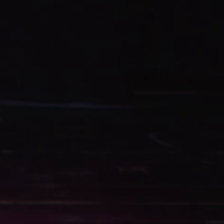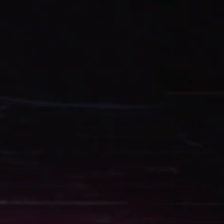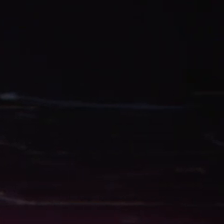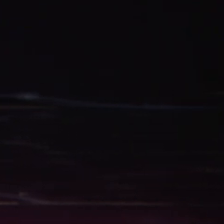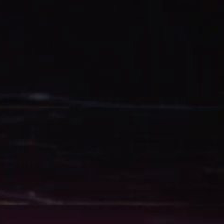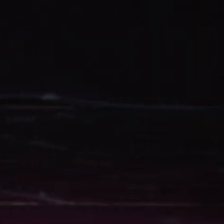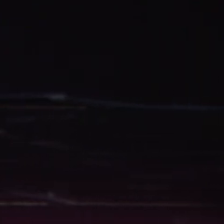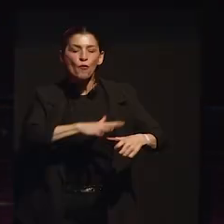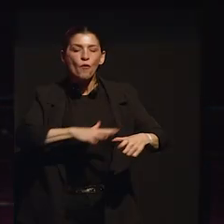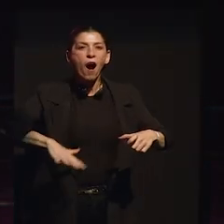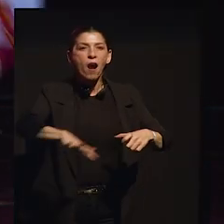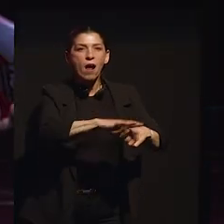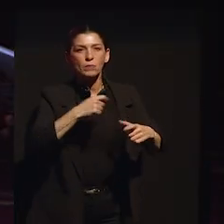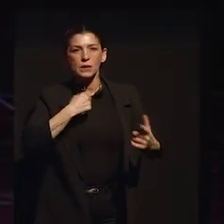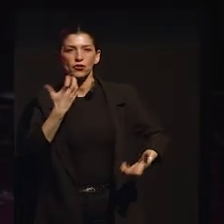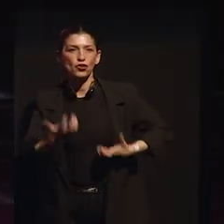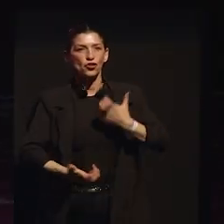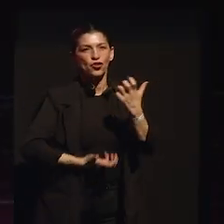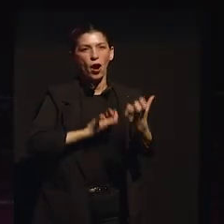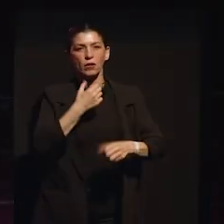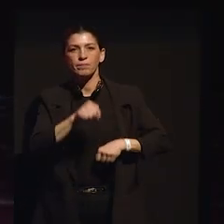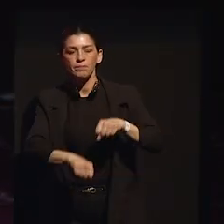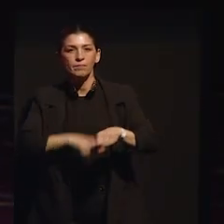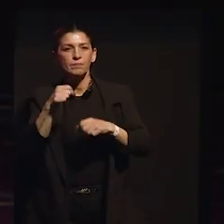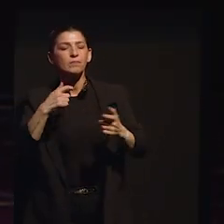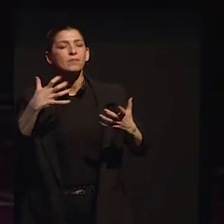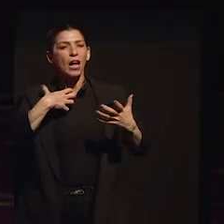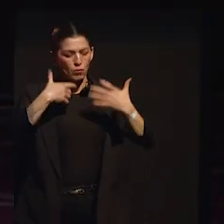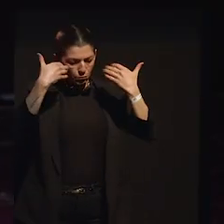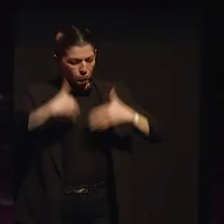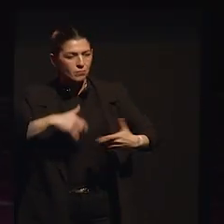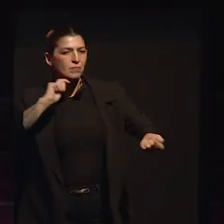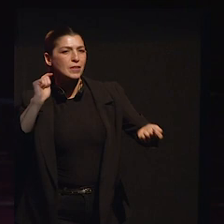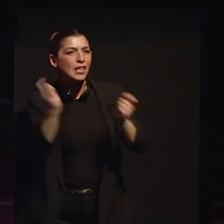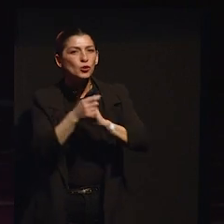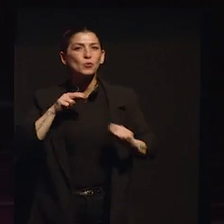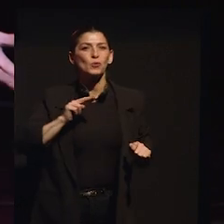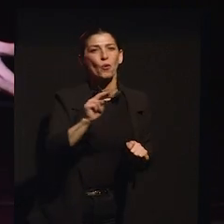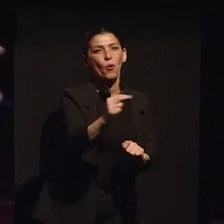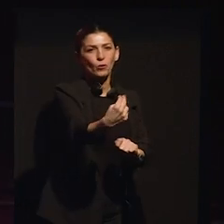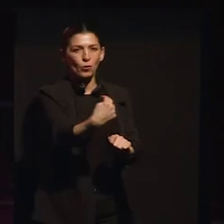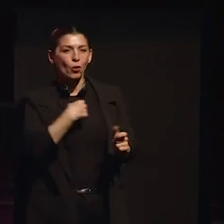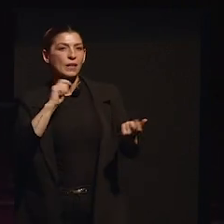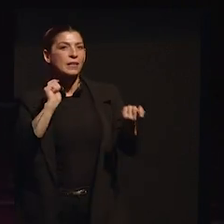It creates heat in us, and it turns around and changes us on the road. It changes us right on the road.